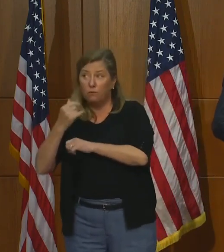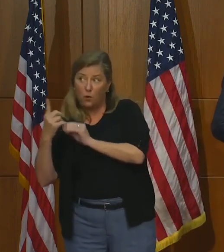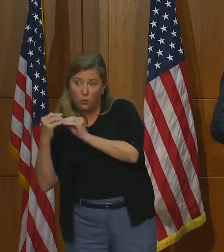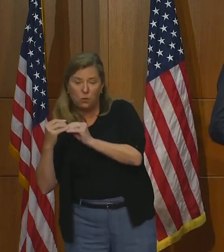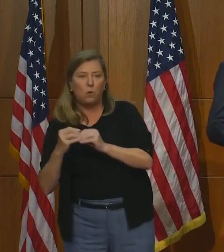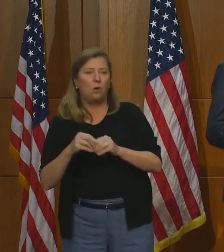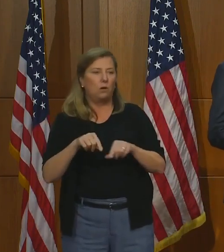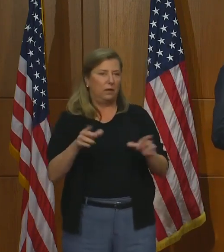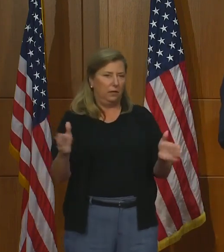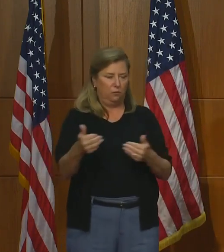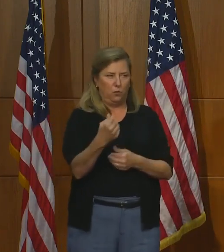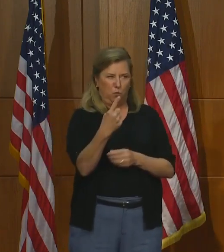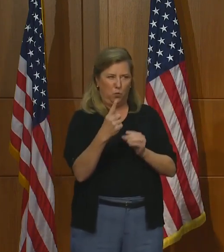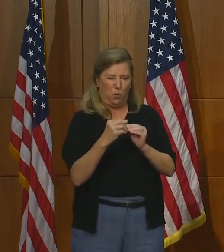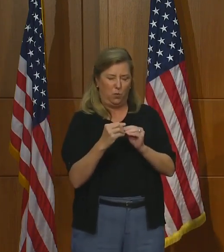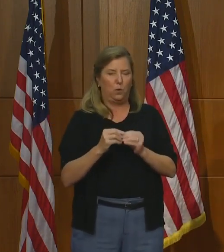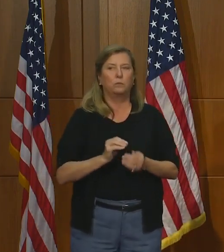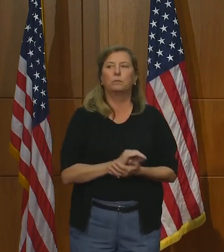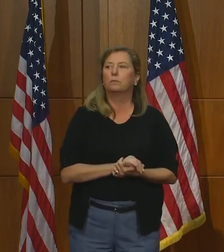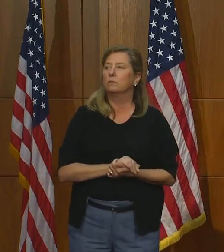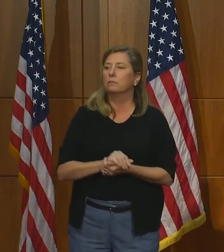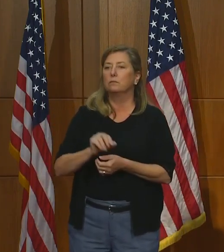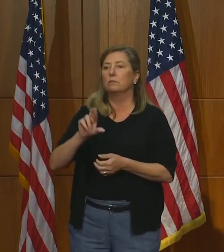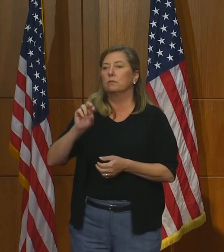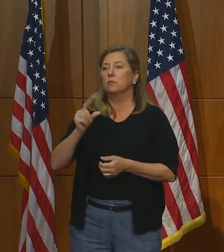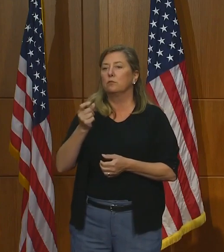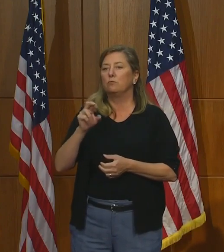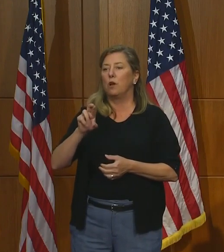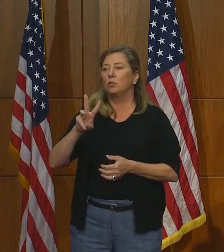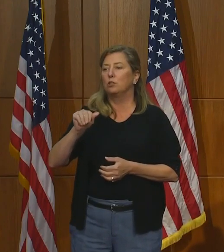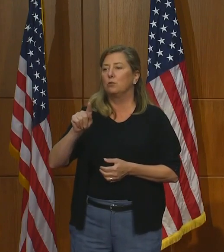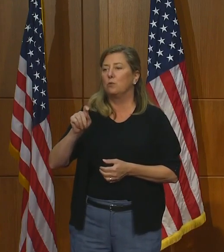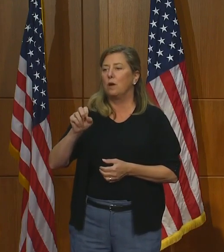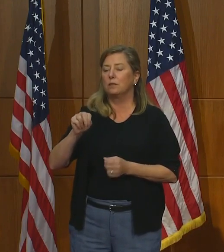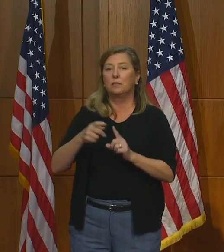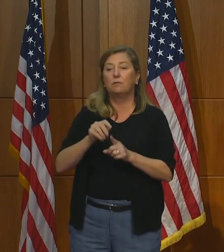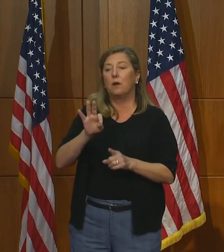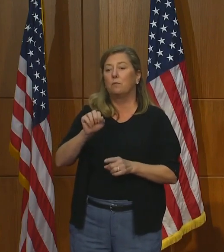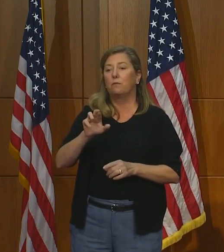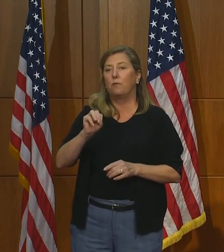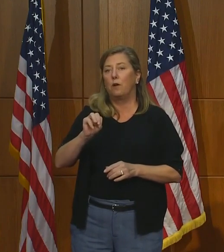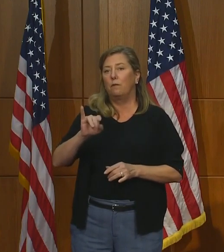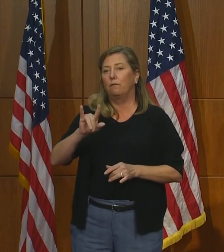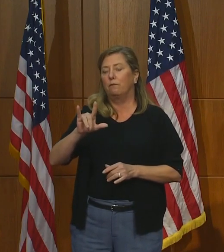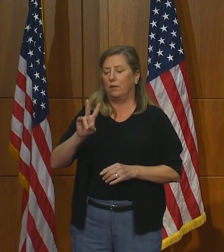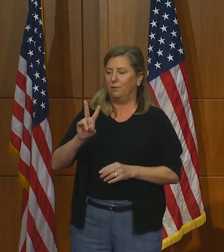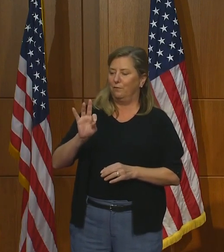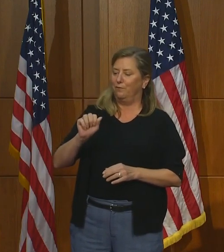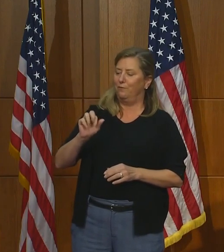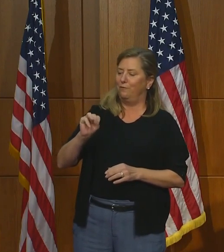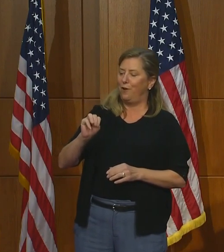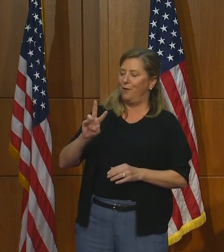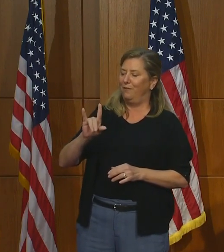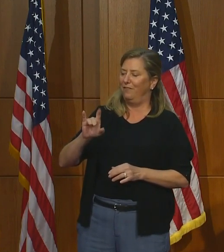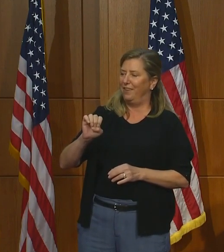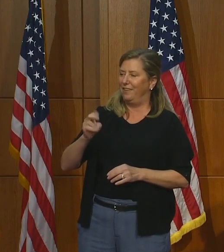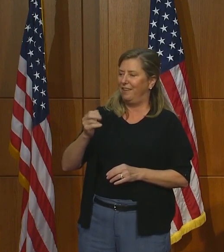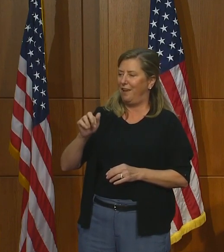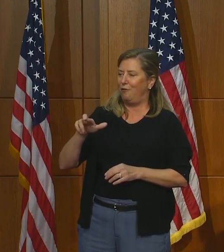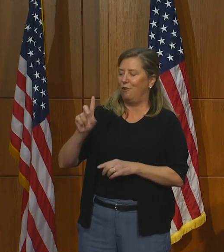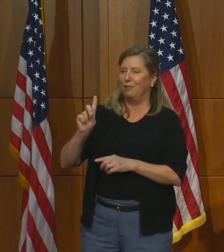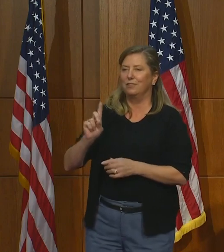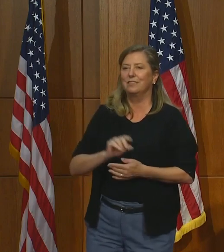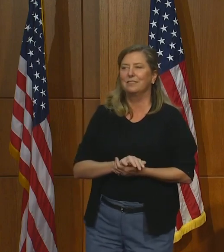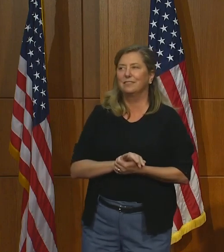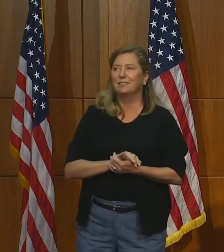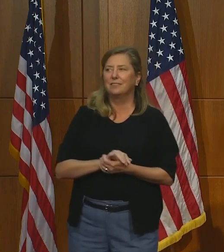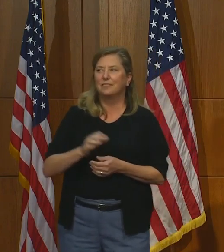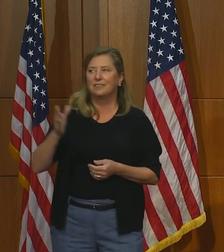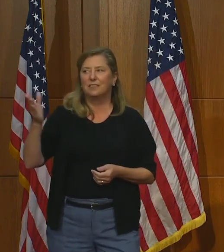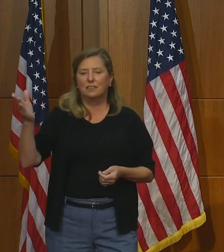MONUMENT. THANK READ. ROGER